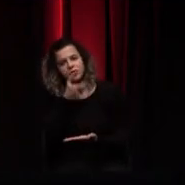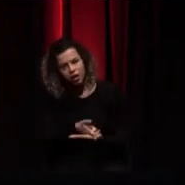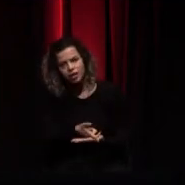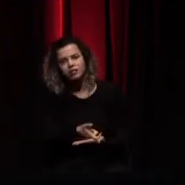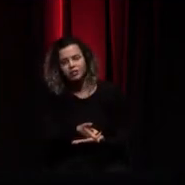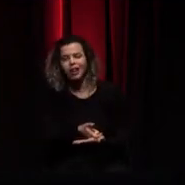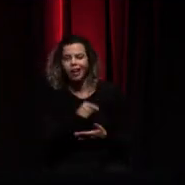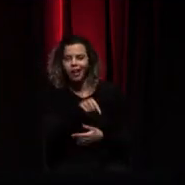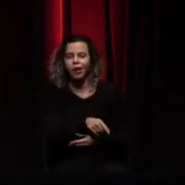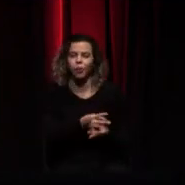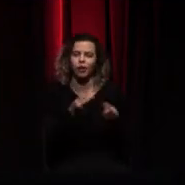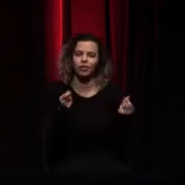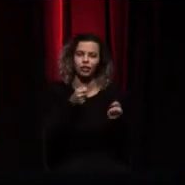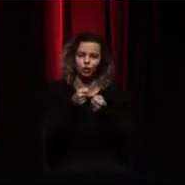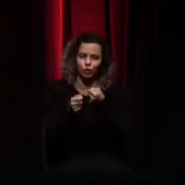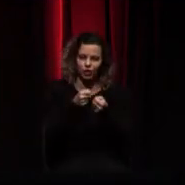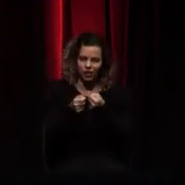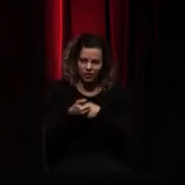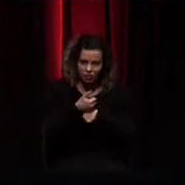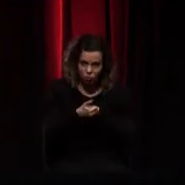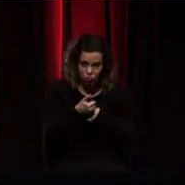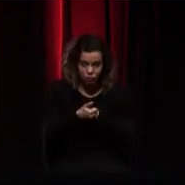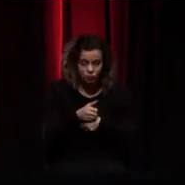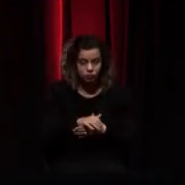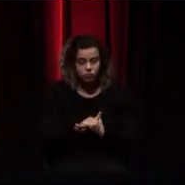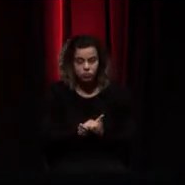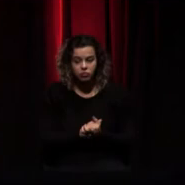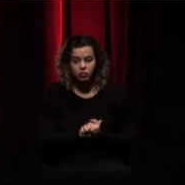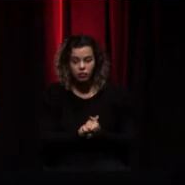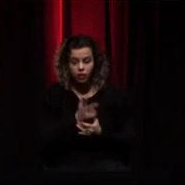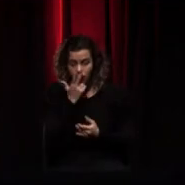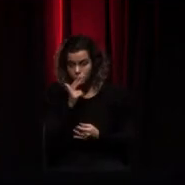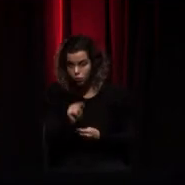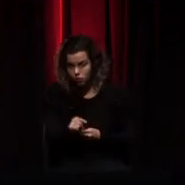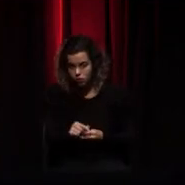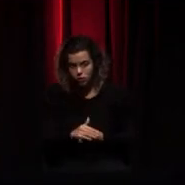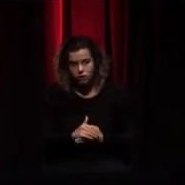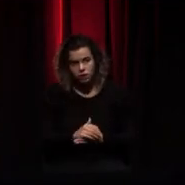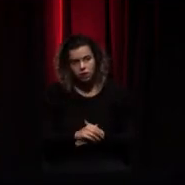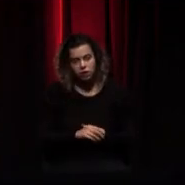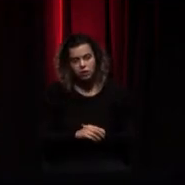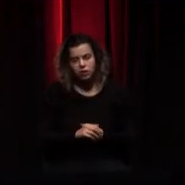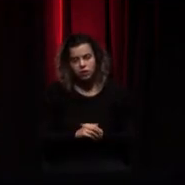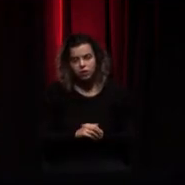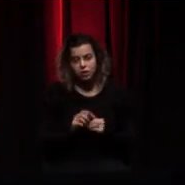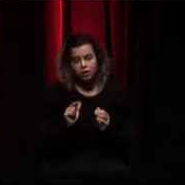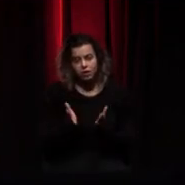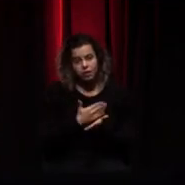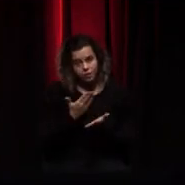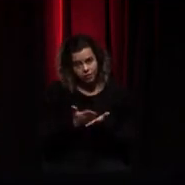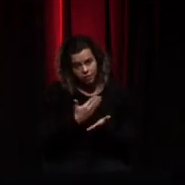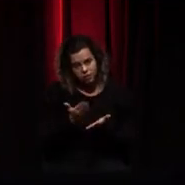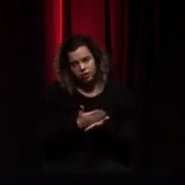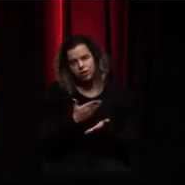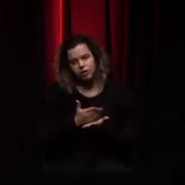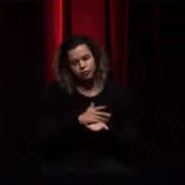I think we have been able to do. The magazine was revamped a little over a year ago